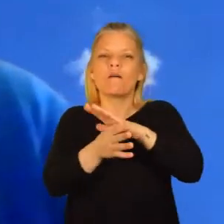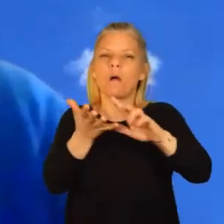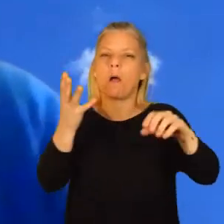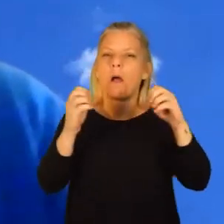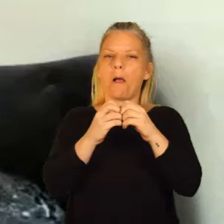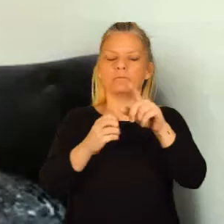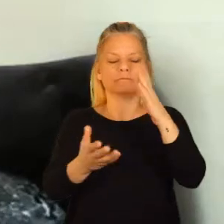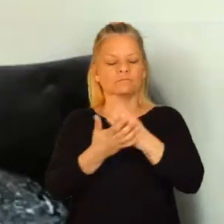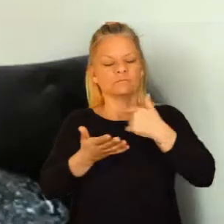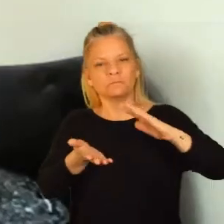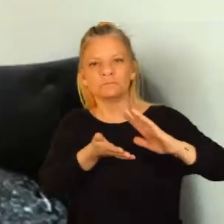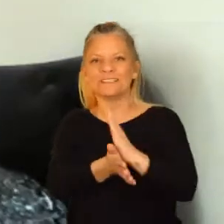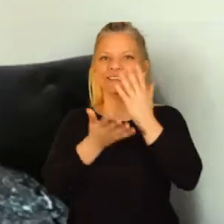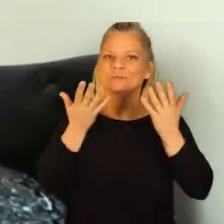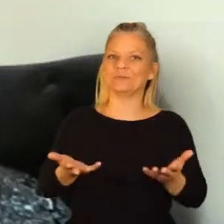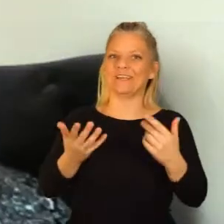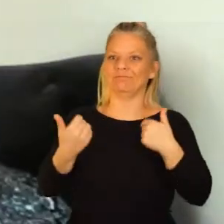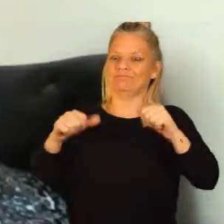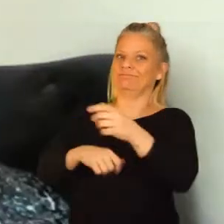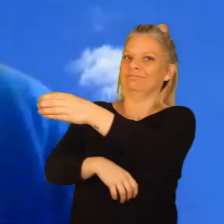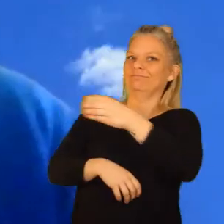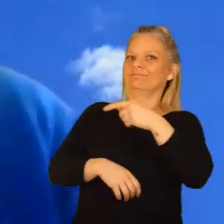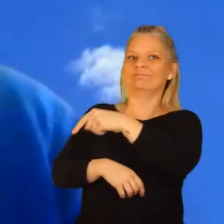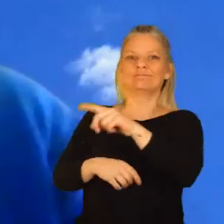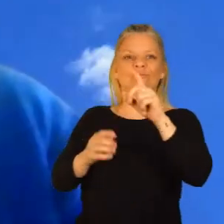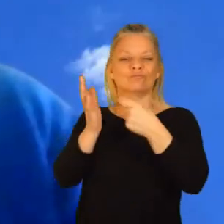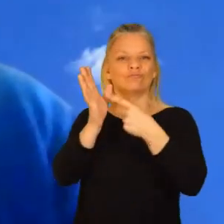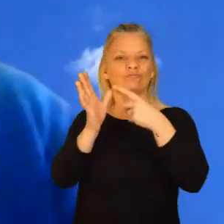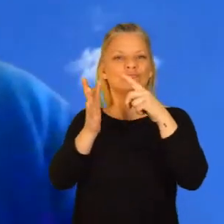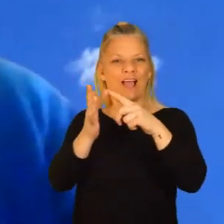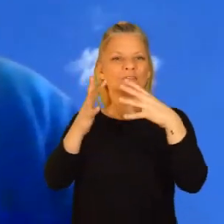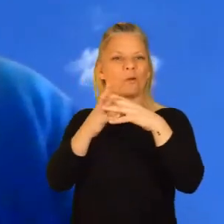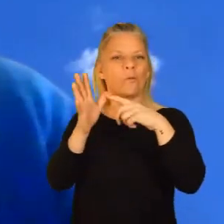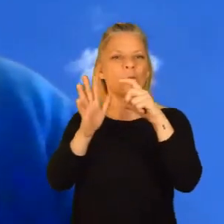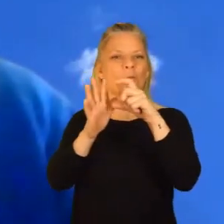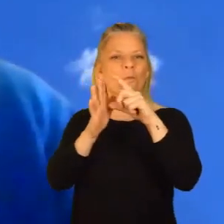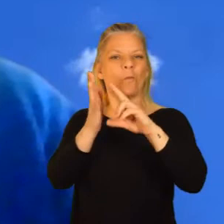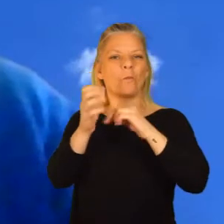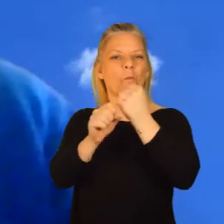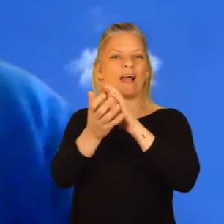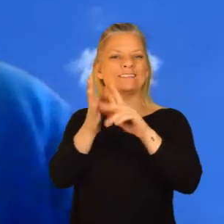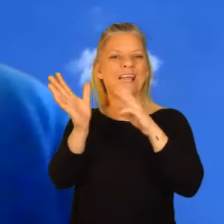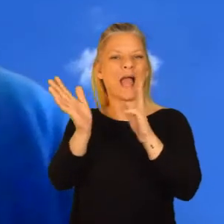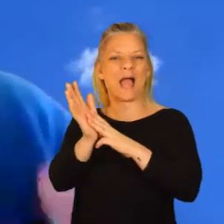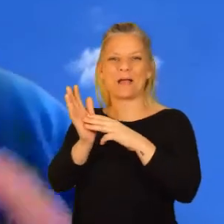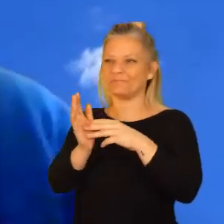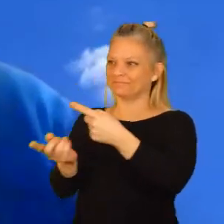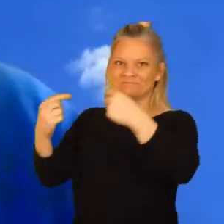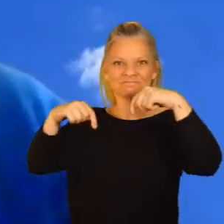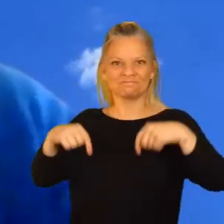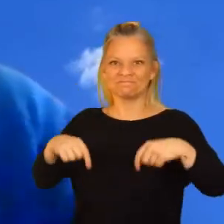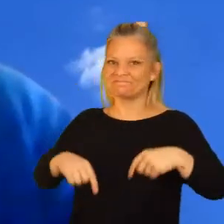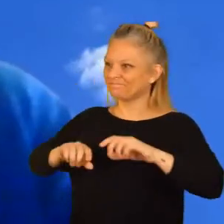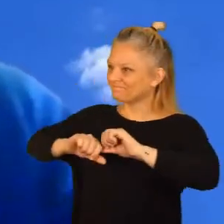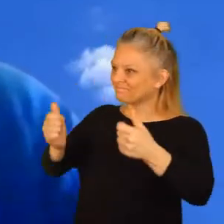pleased to be welcoming Rai Waddingham to us in Scotland. So- welcome, how are you?